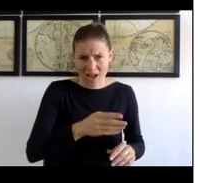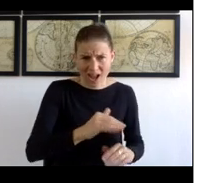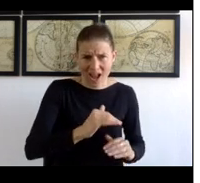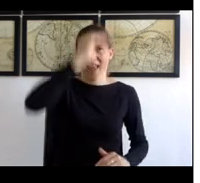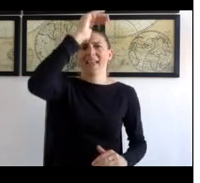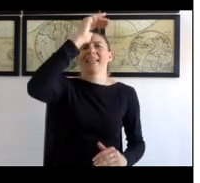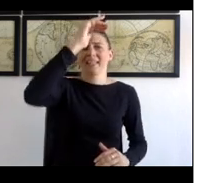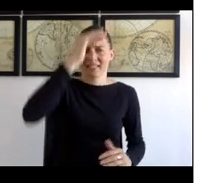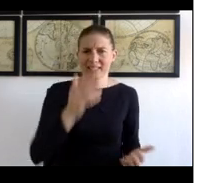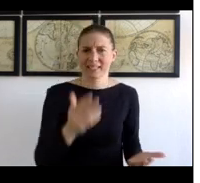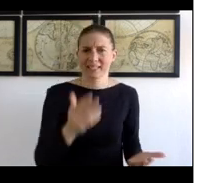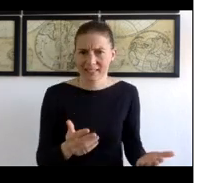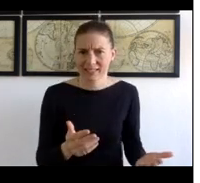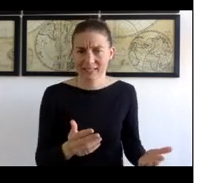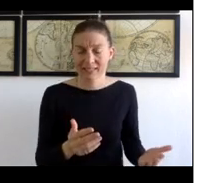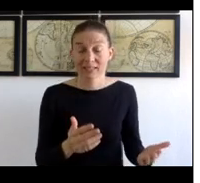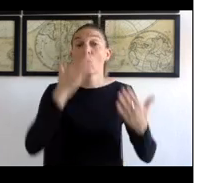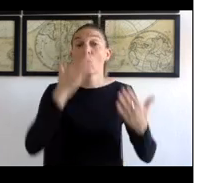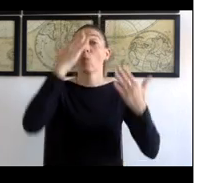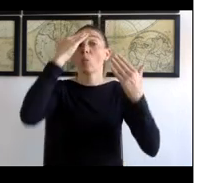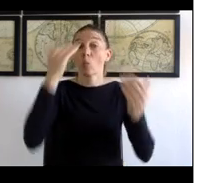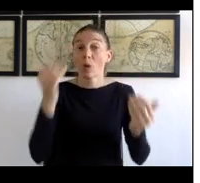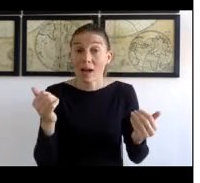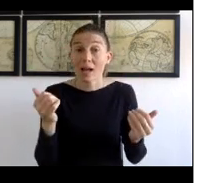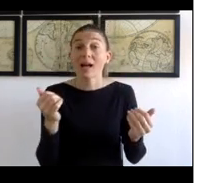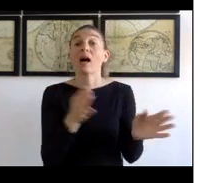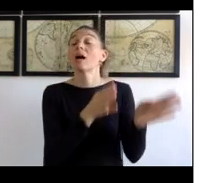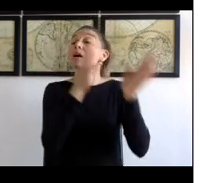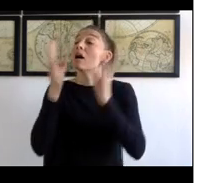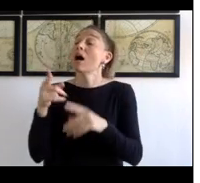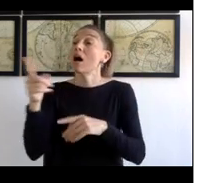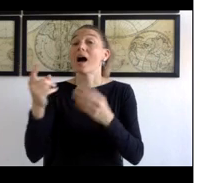That's because in developing countries or the least developed countries